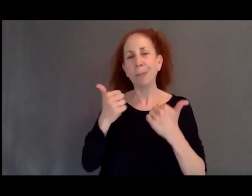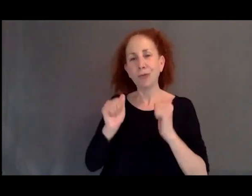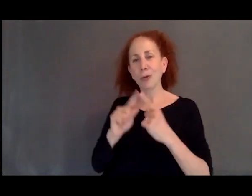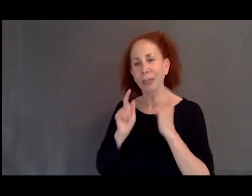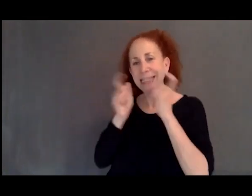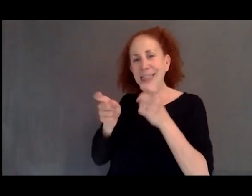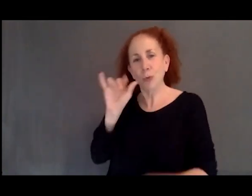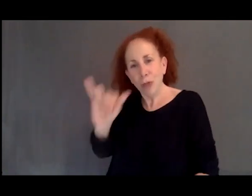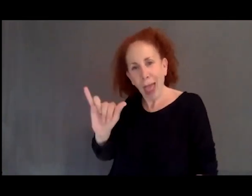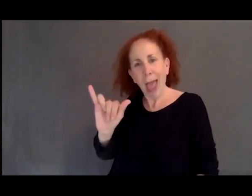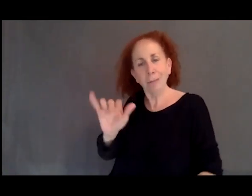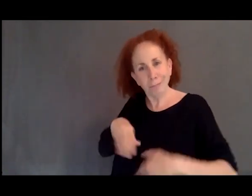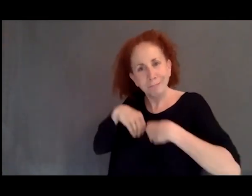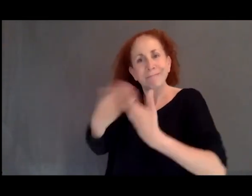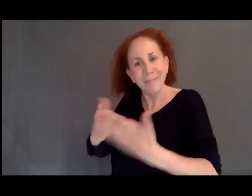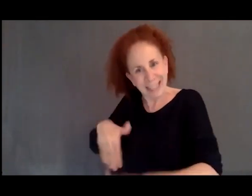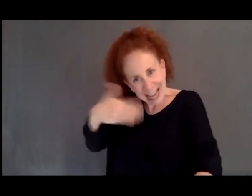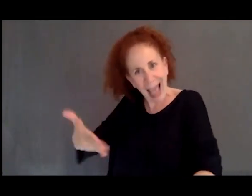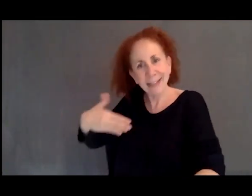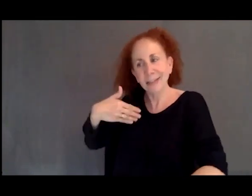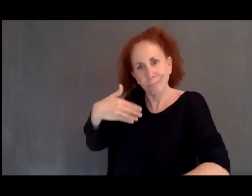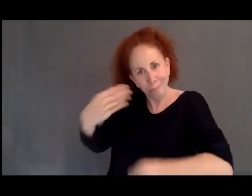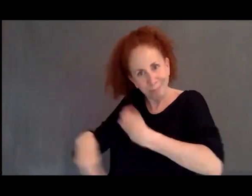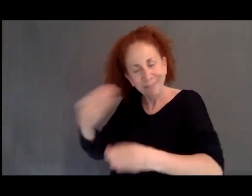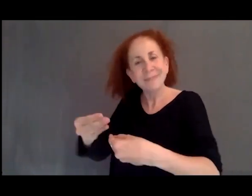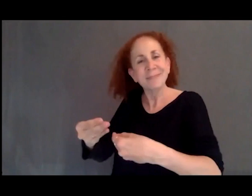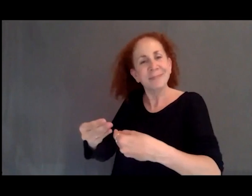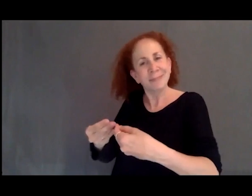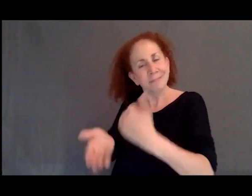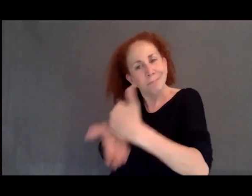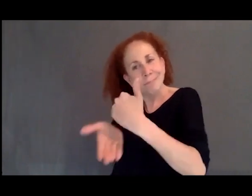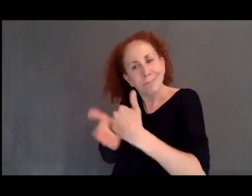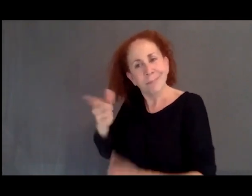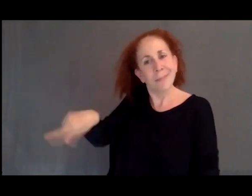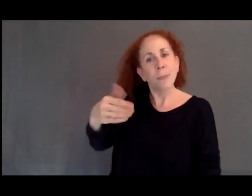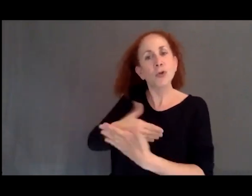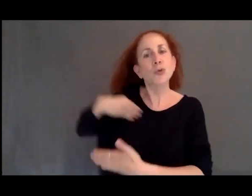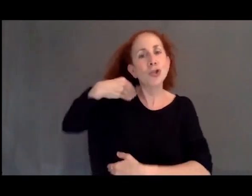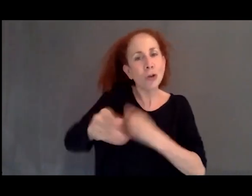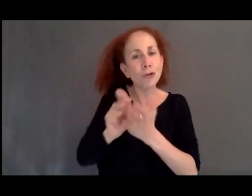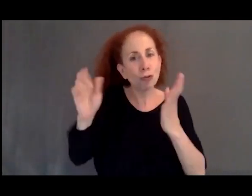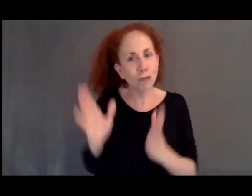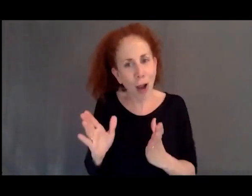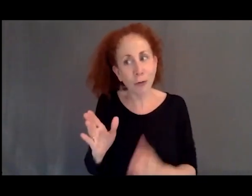to that as a part of a movement to try to create conditions, help to create conditions for a new generation of writers who